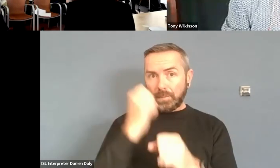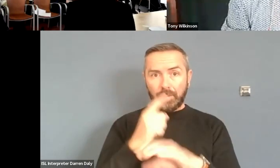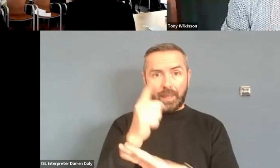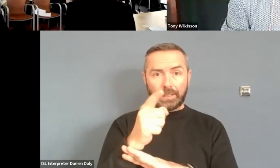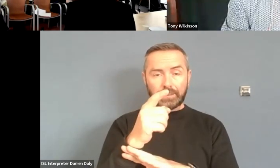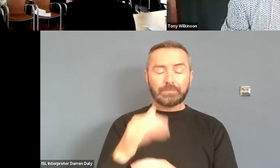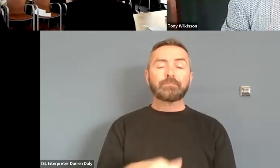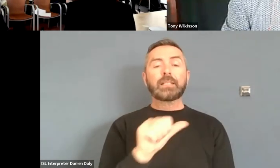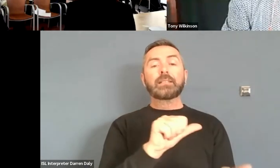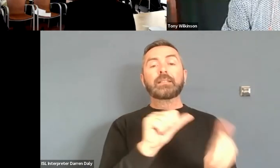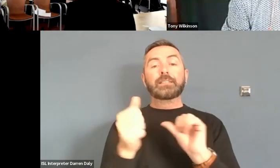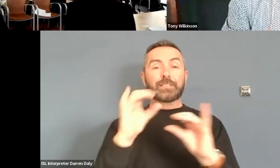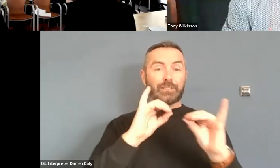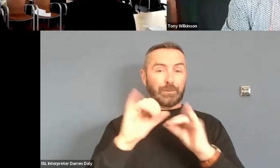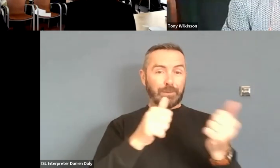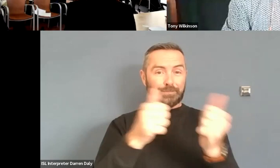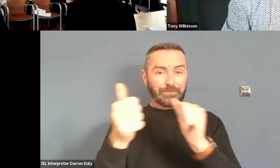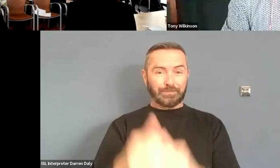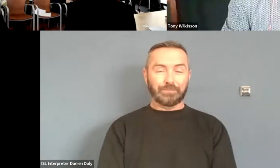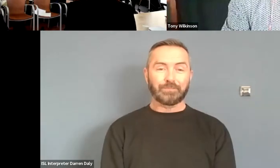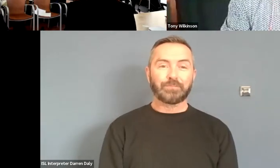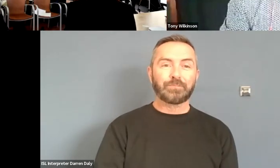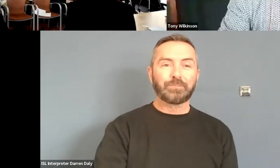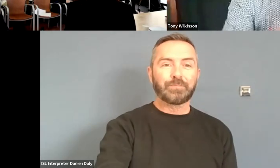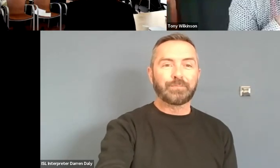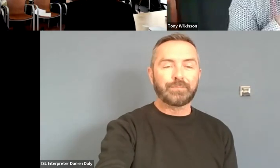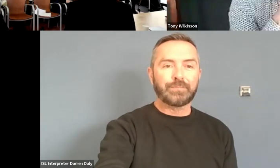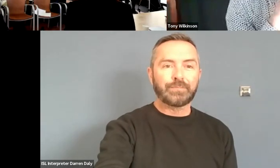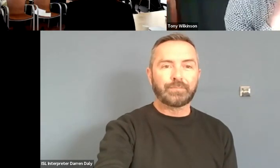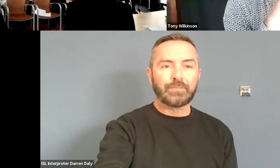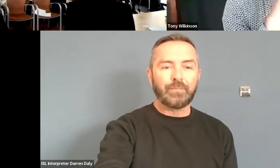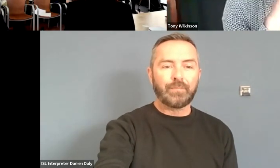A general question about if the survey is going to be aligned to progress the